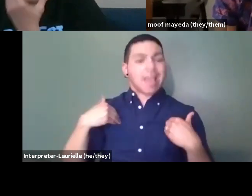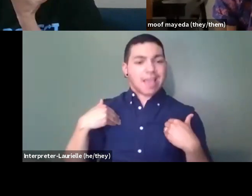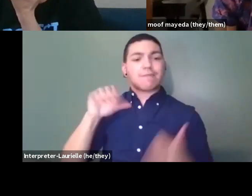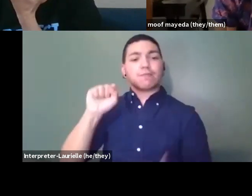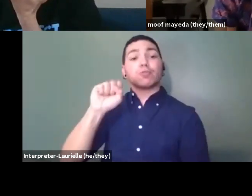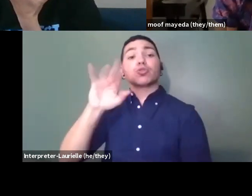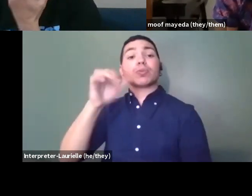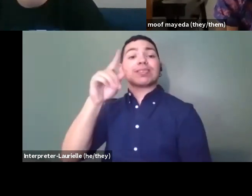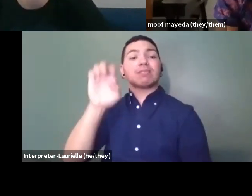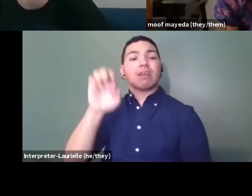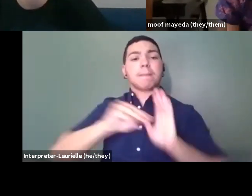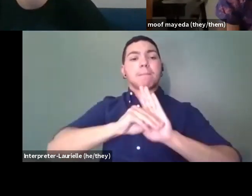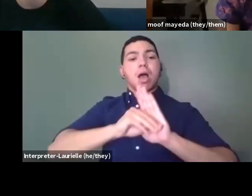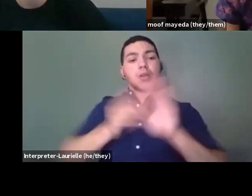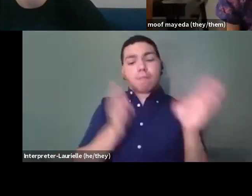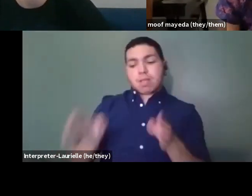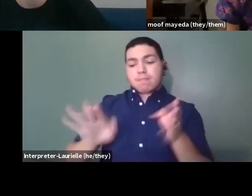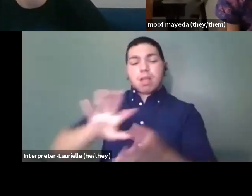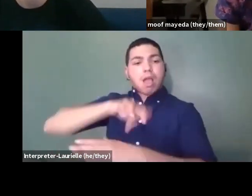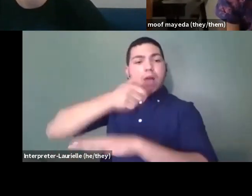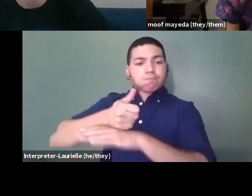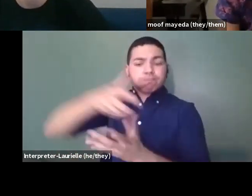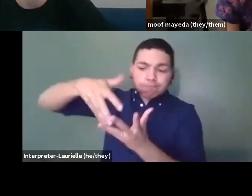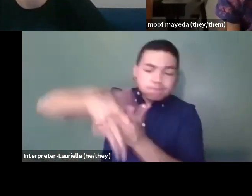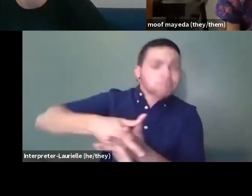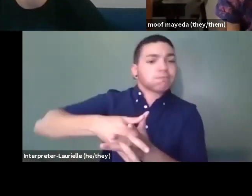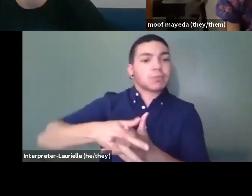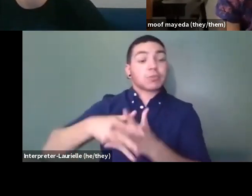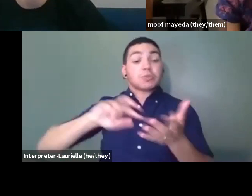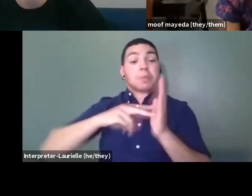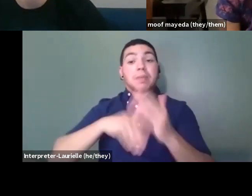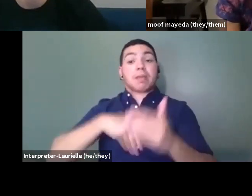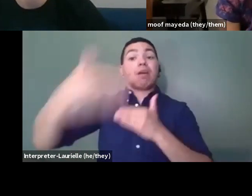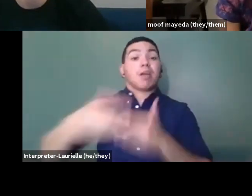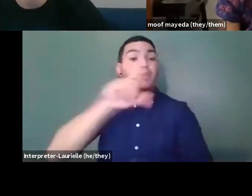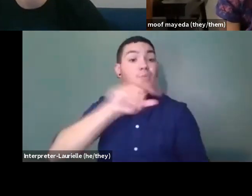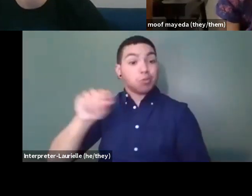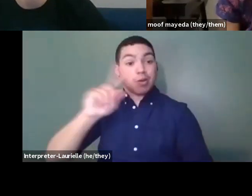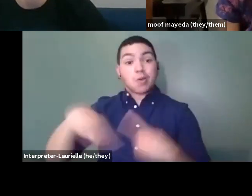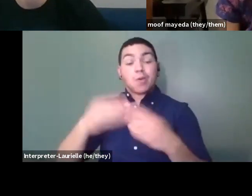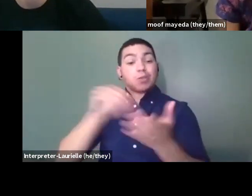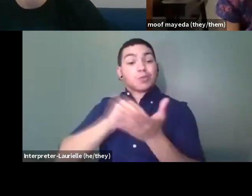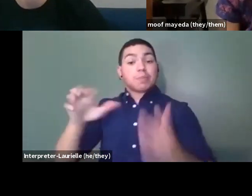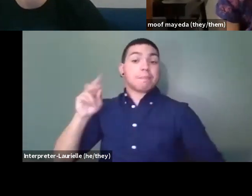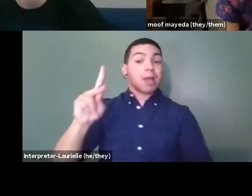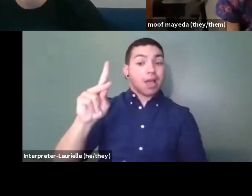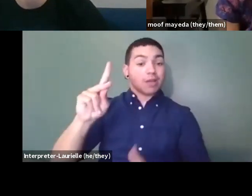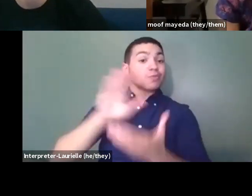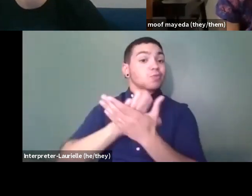they can go to anyone in the school that they feel comfortable talking to for support, also community